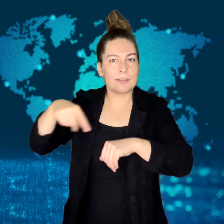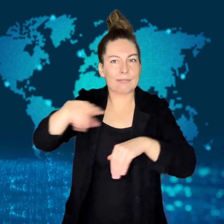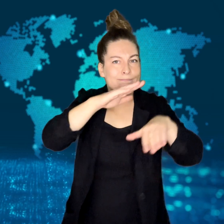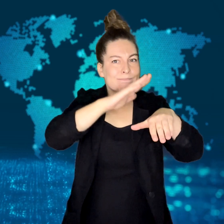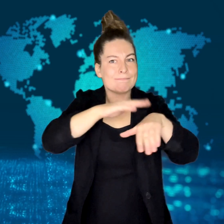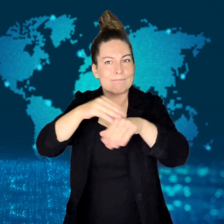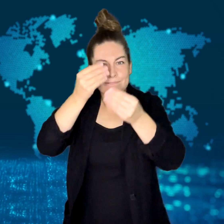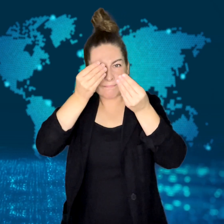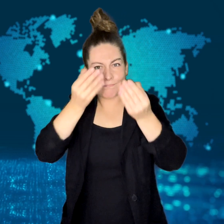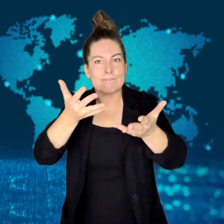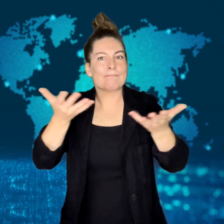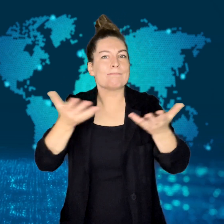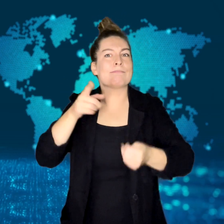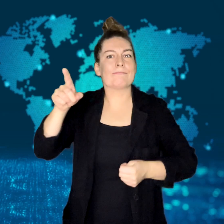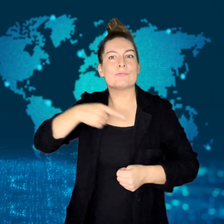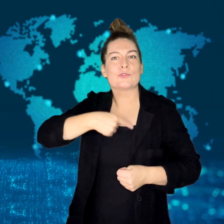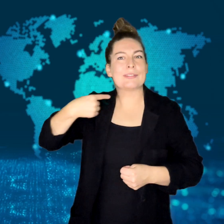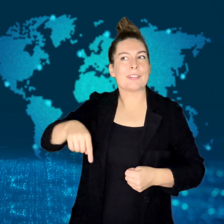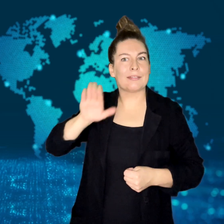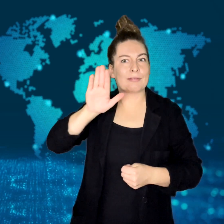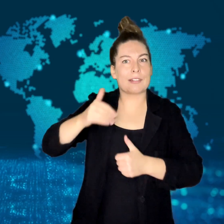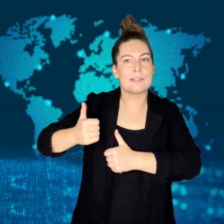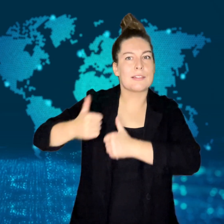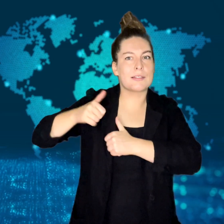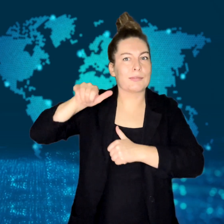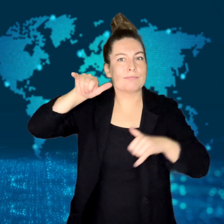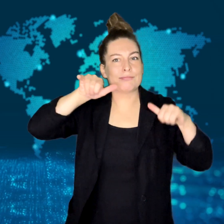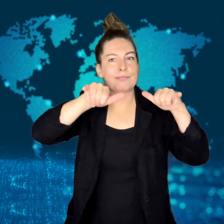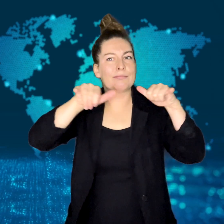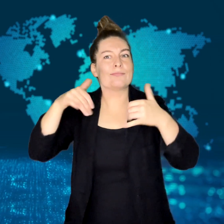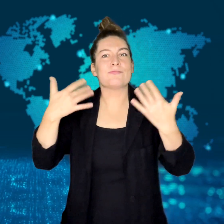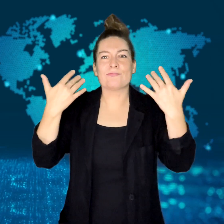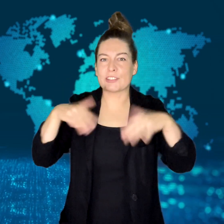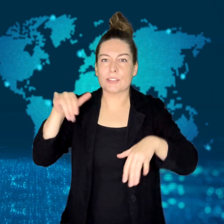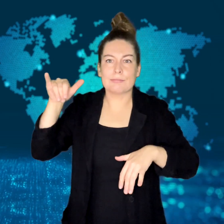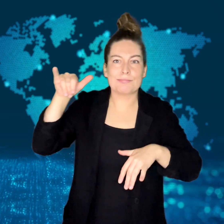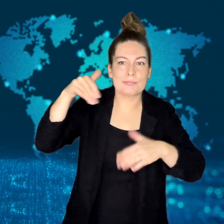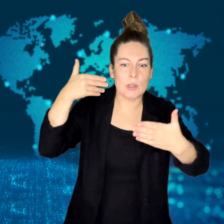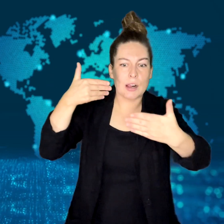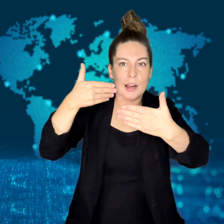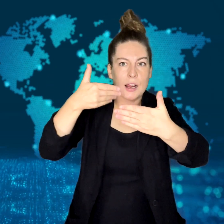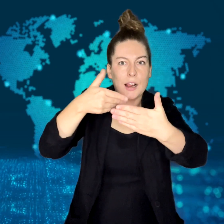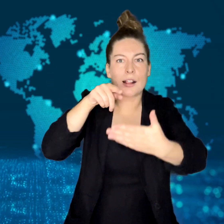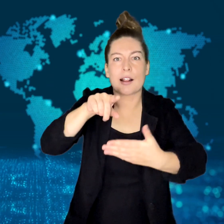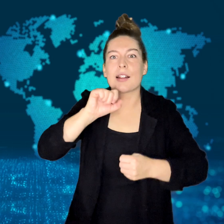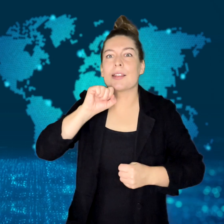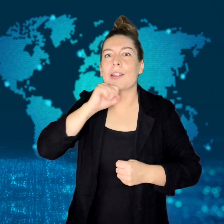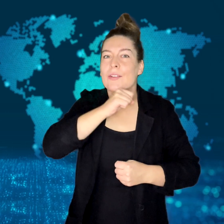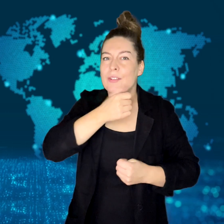44 kilometers from its coast. Taiwan security officials report